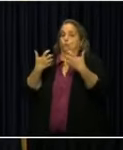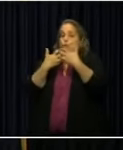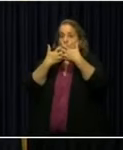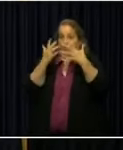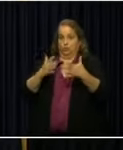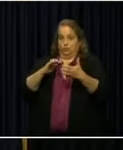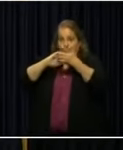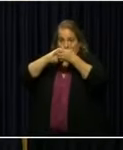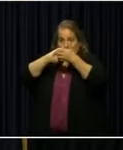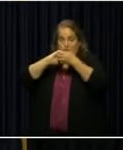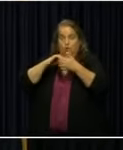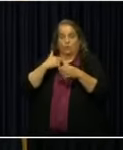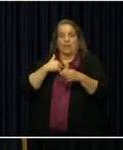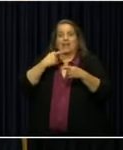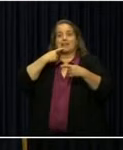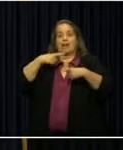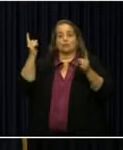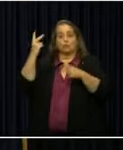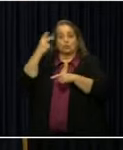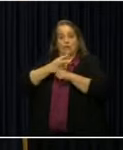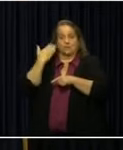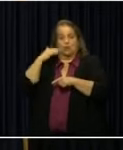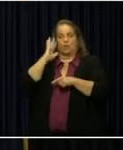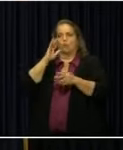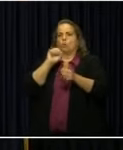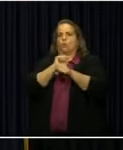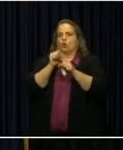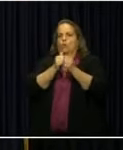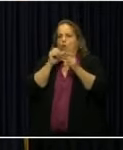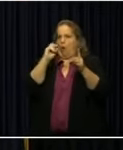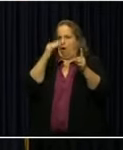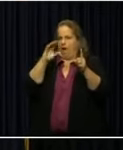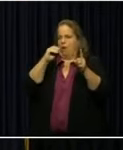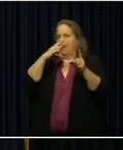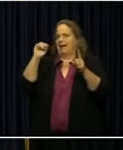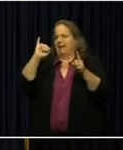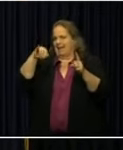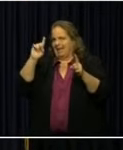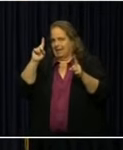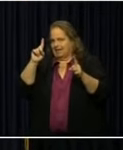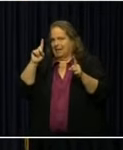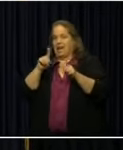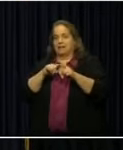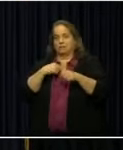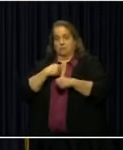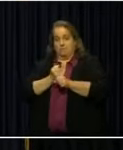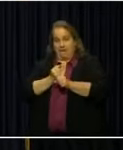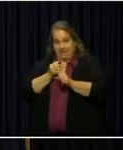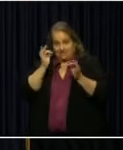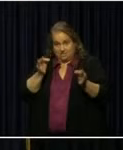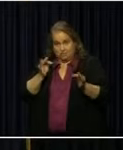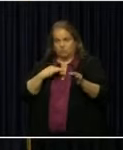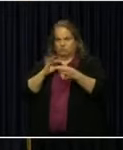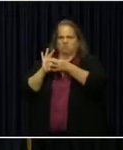APPROACH, WHICH WE'RE GOING TO BE TALKING ABOUT TODAY AND THEN MORE IN THE COMING DAYS, IS VERY